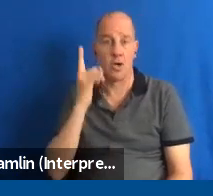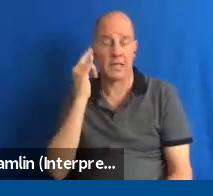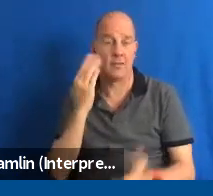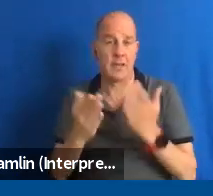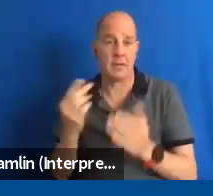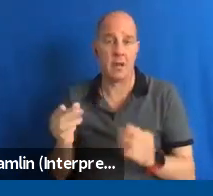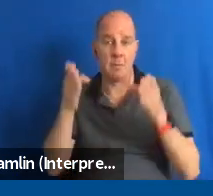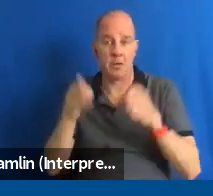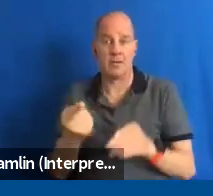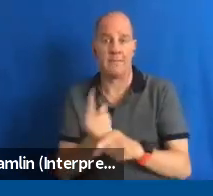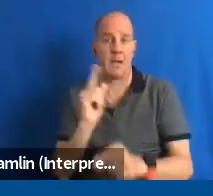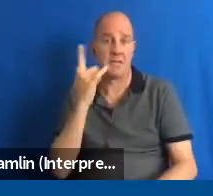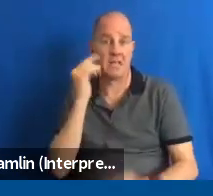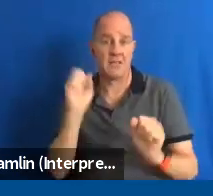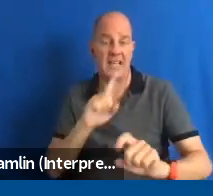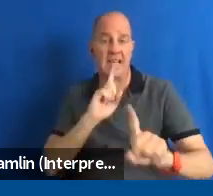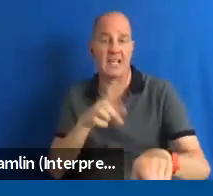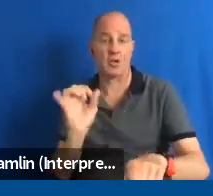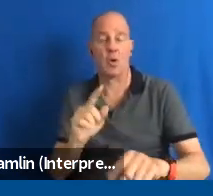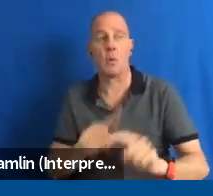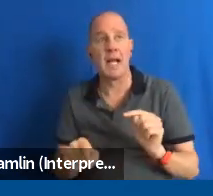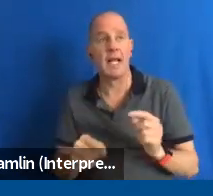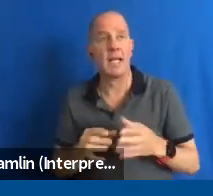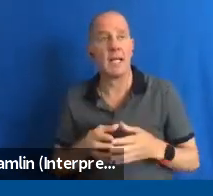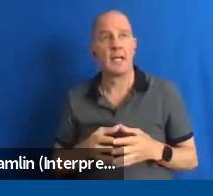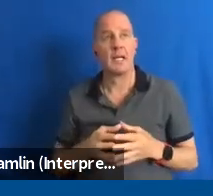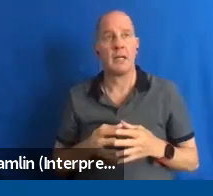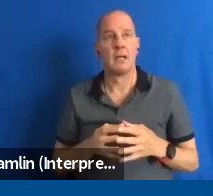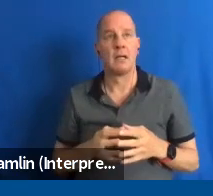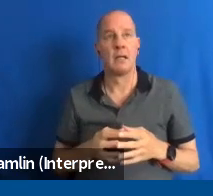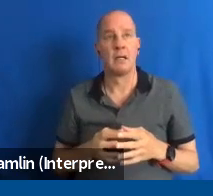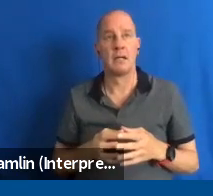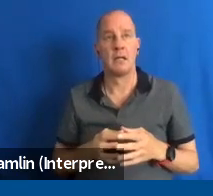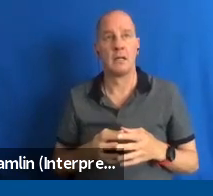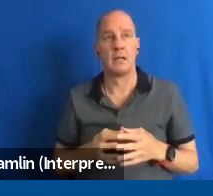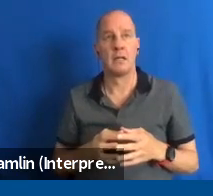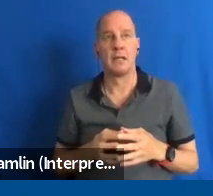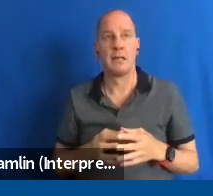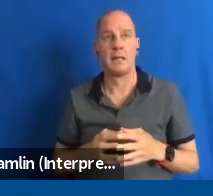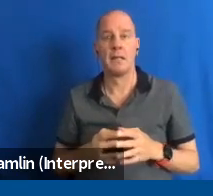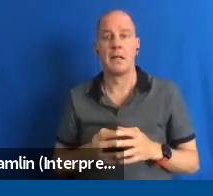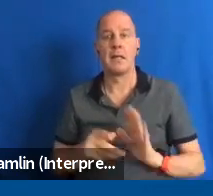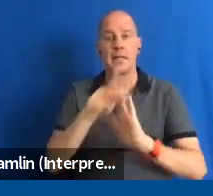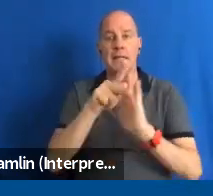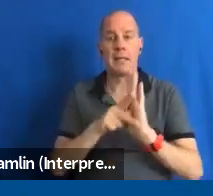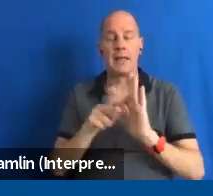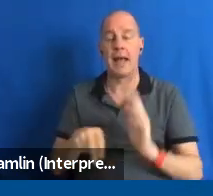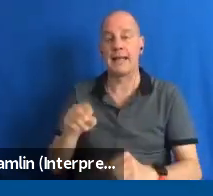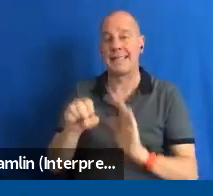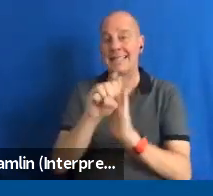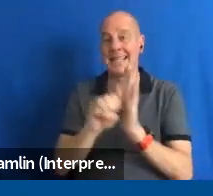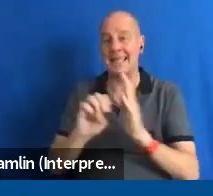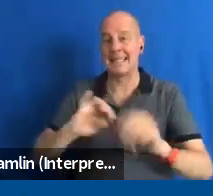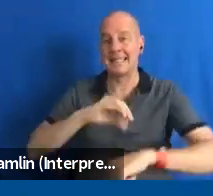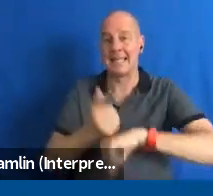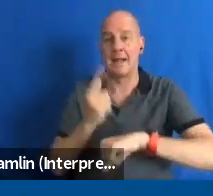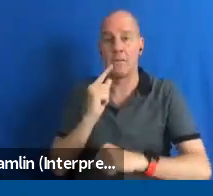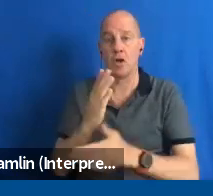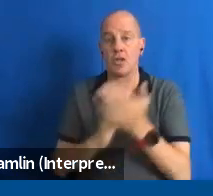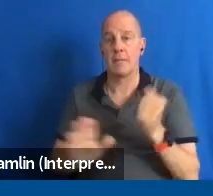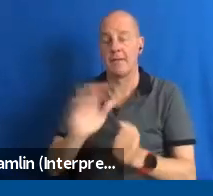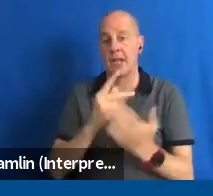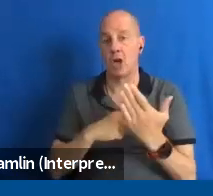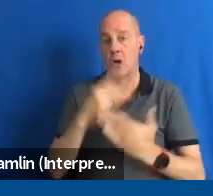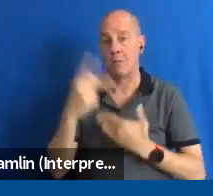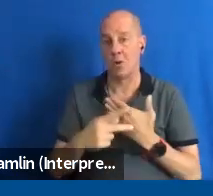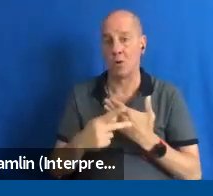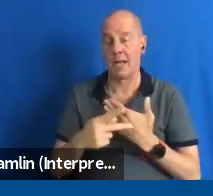to say that the stipulations that states put on certain of their programs is not it's not